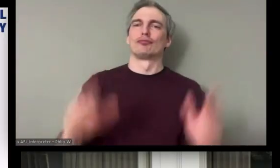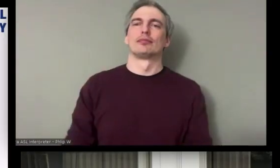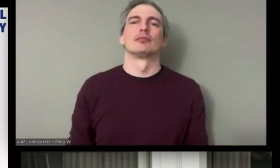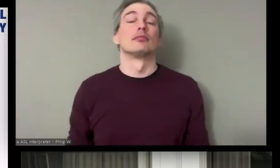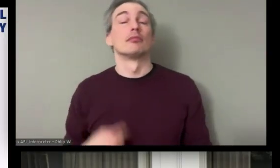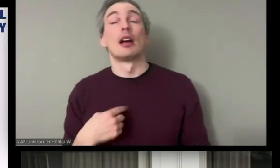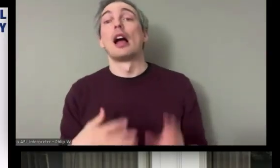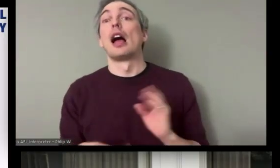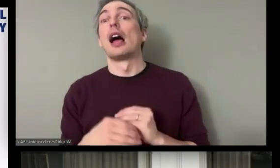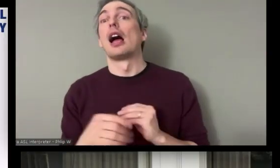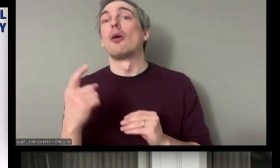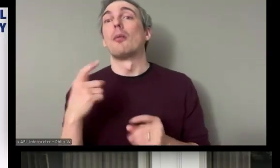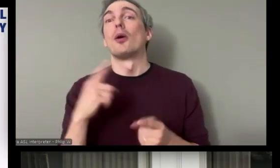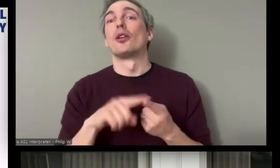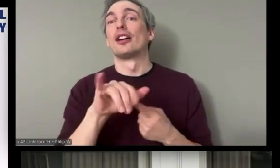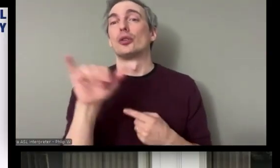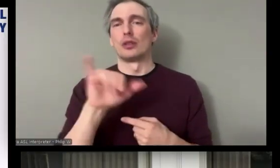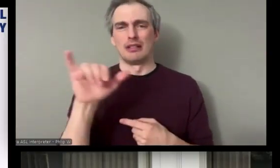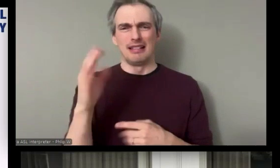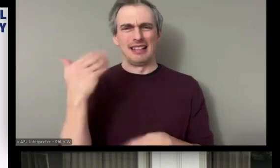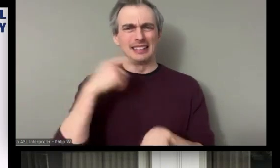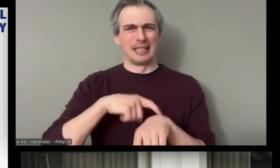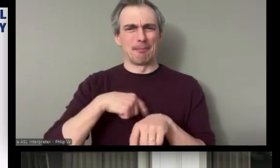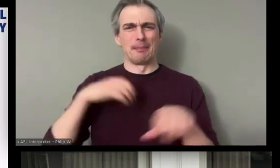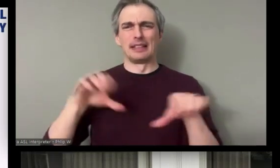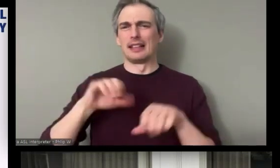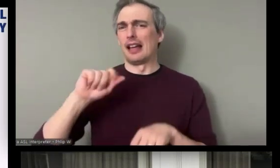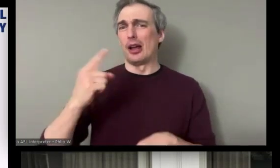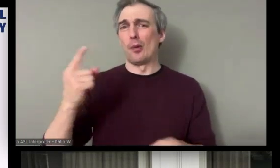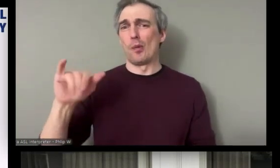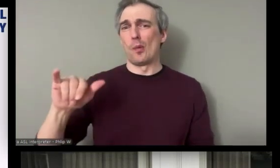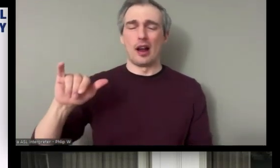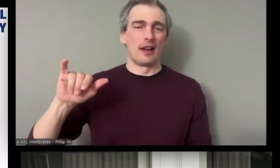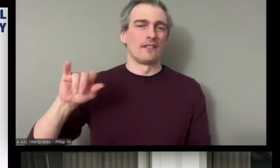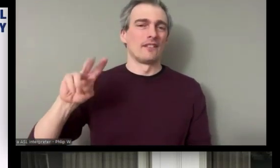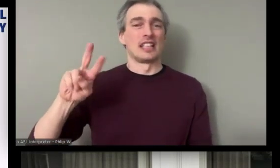The last time I did an a11y Meetup was about 14 months ago, 15 months